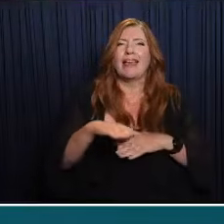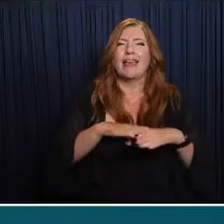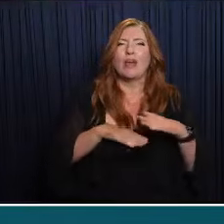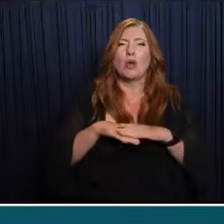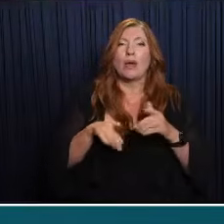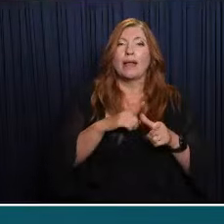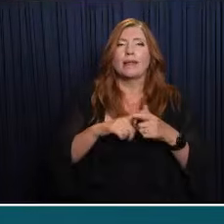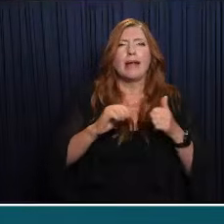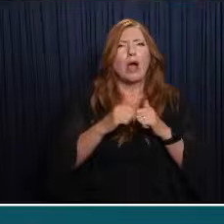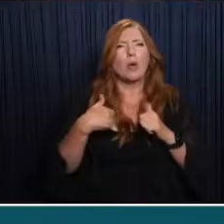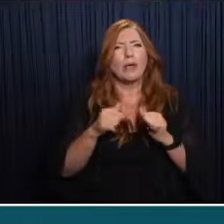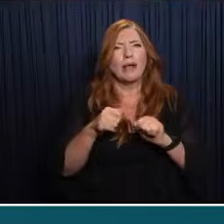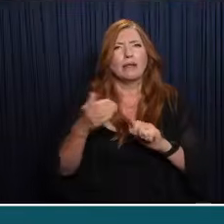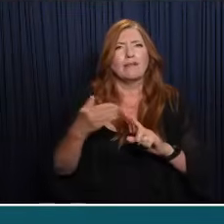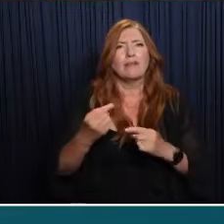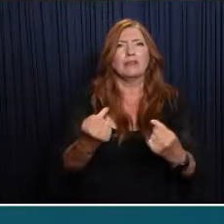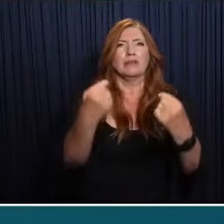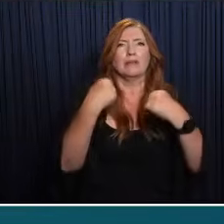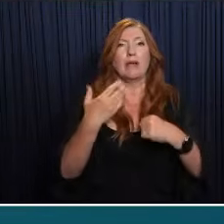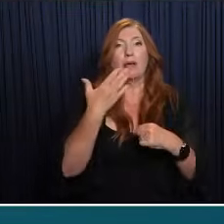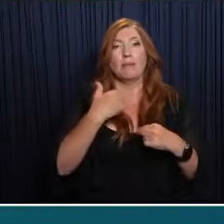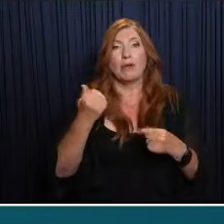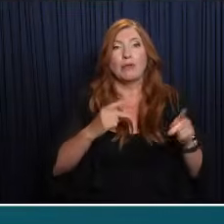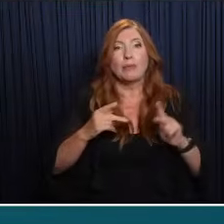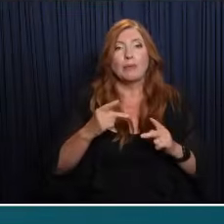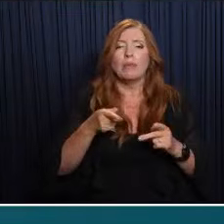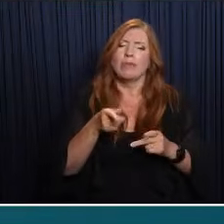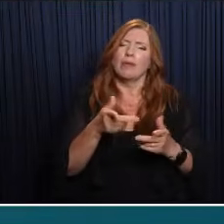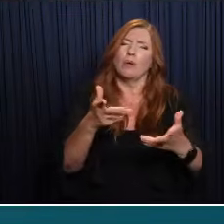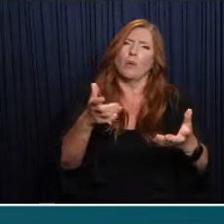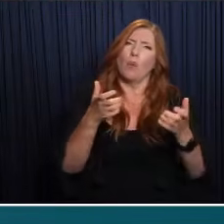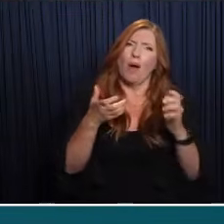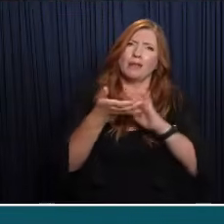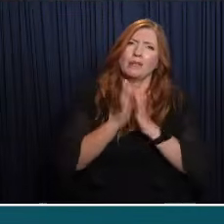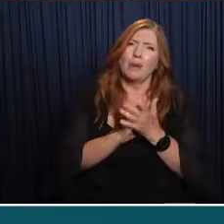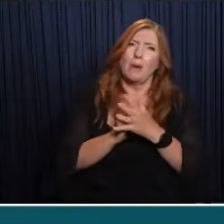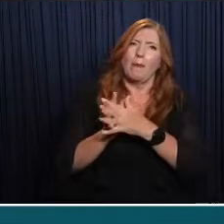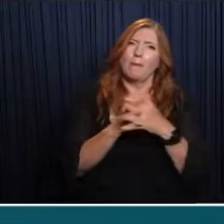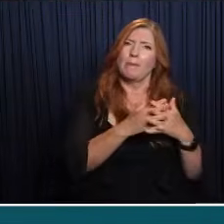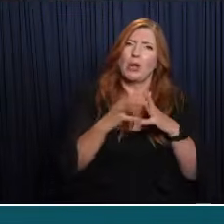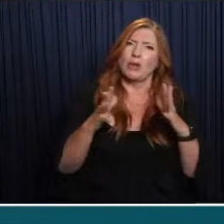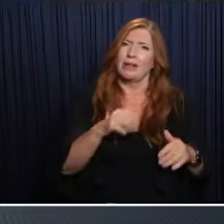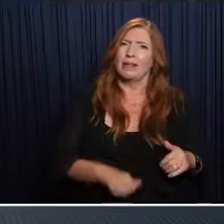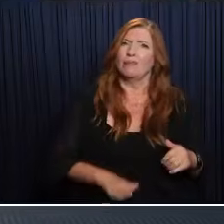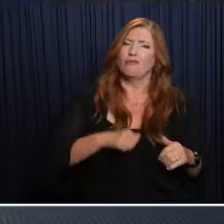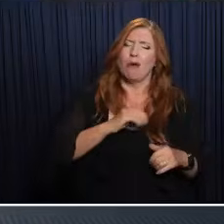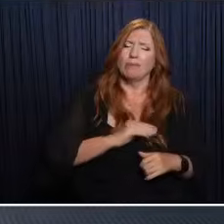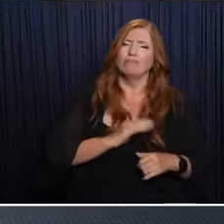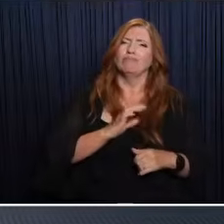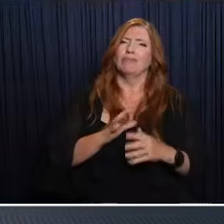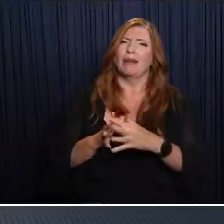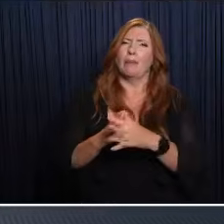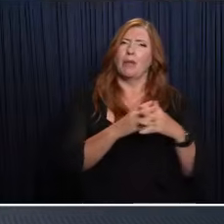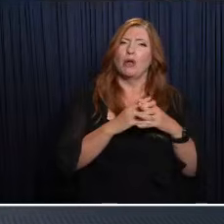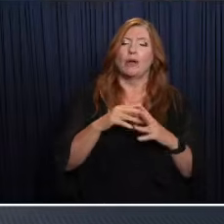DEAL WITH DACA AND FIGURE OUT HOW TO GET BETTER PEOPLE INTO